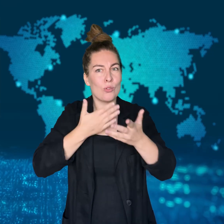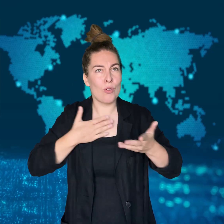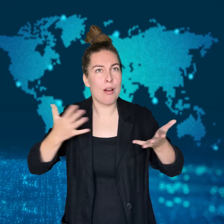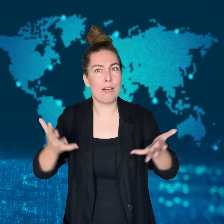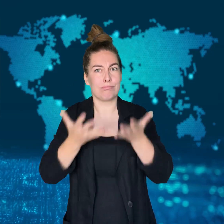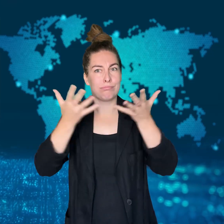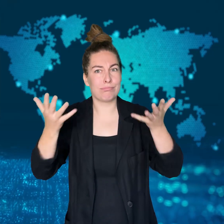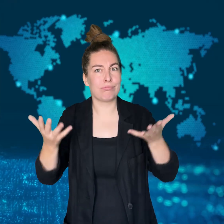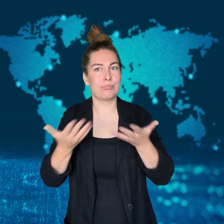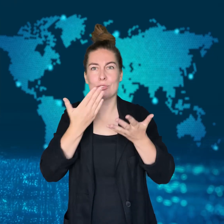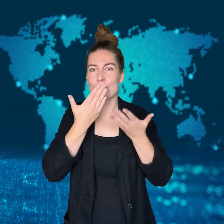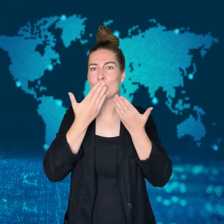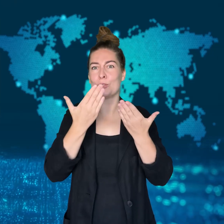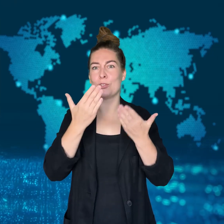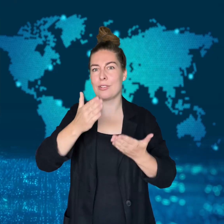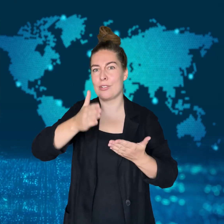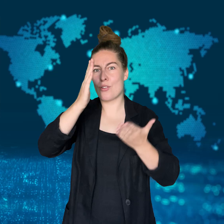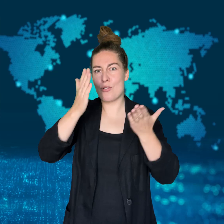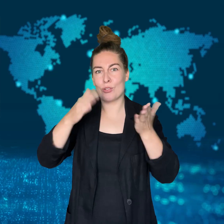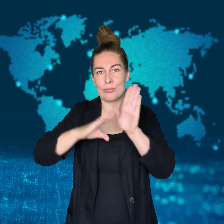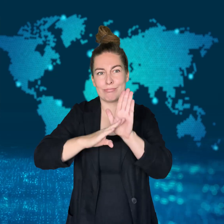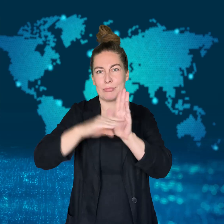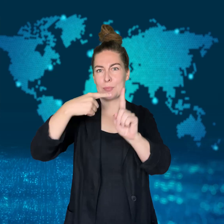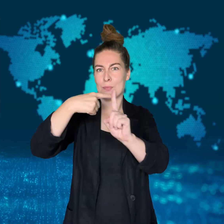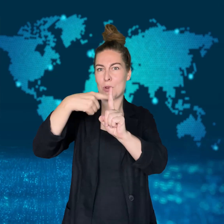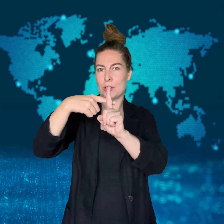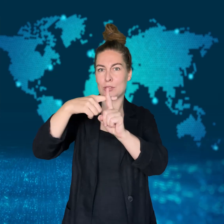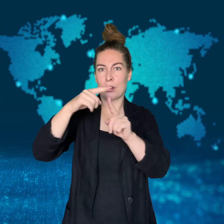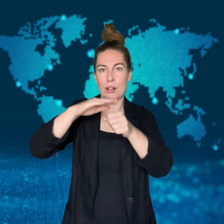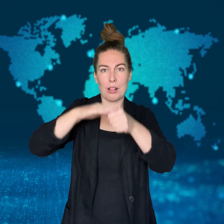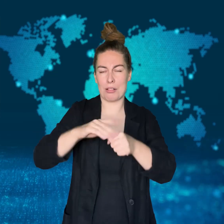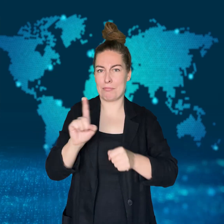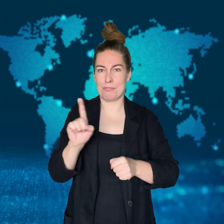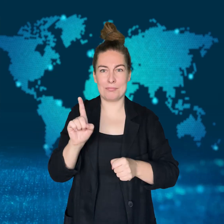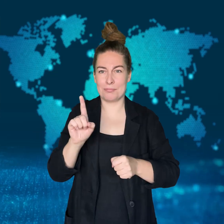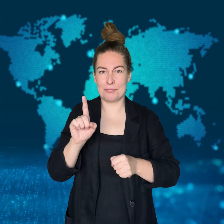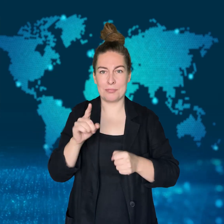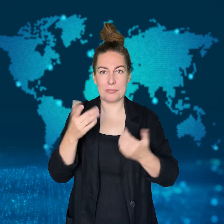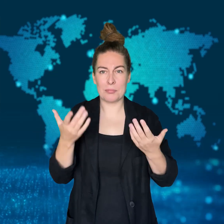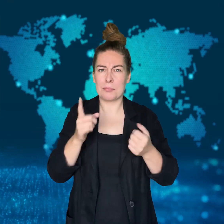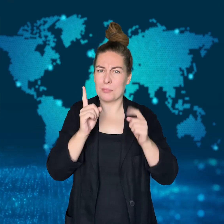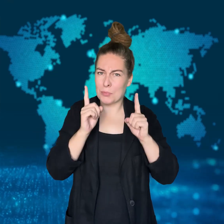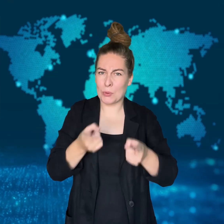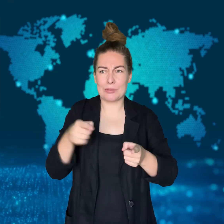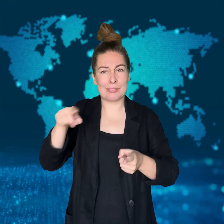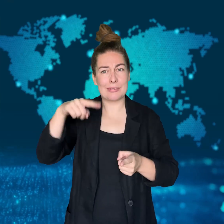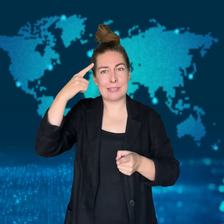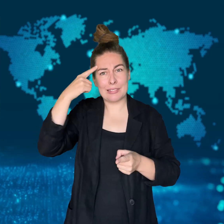Vega defended the performance saying it was "their way of praising God."